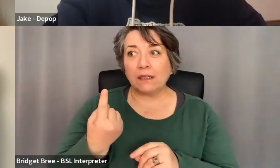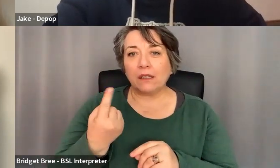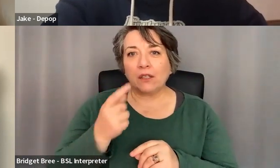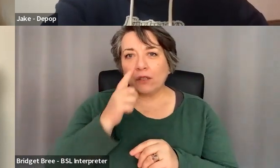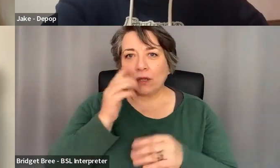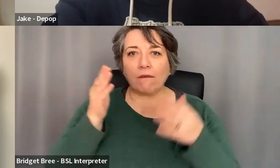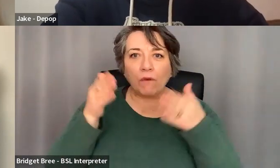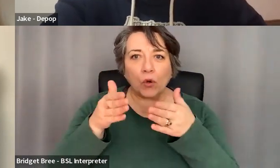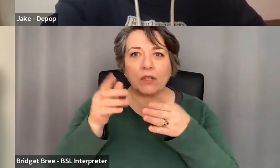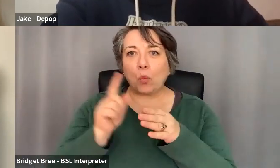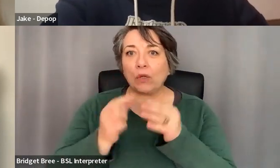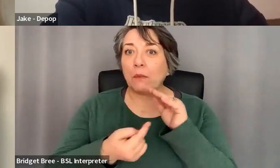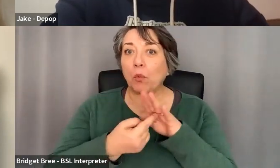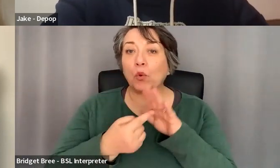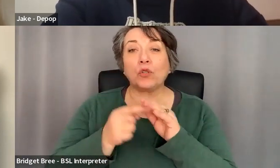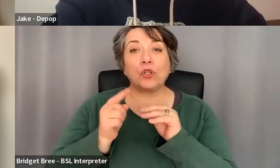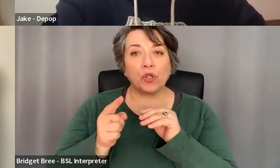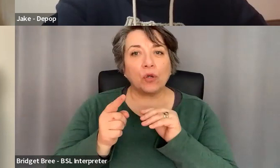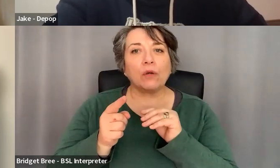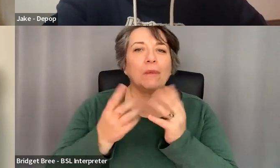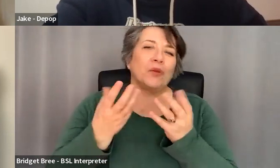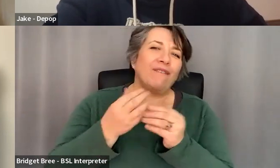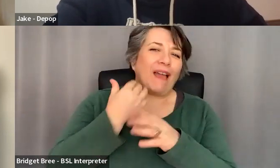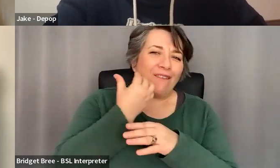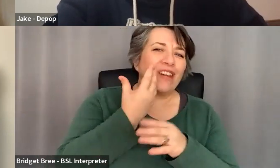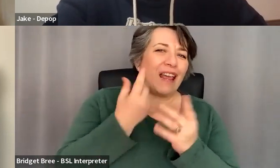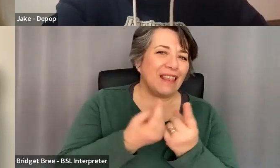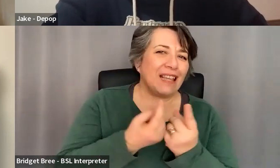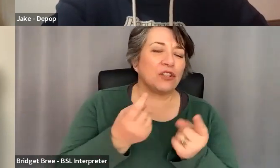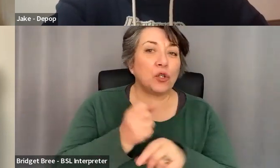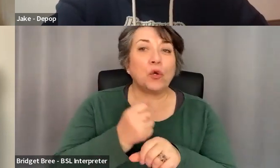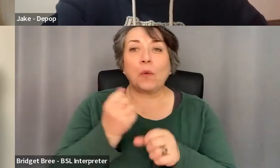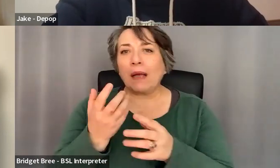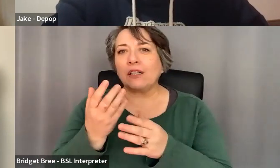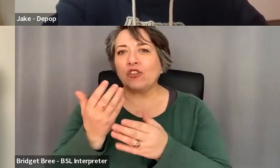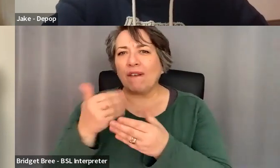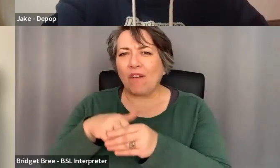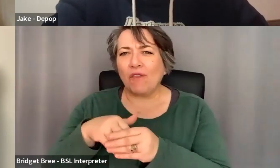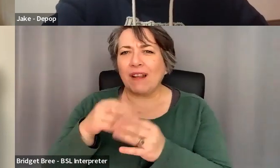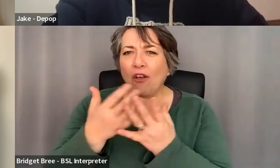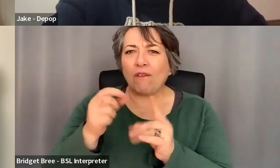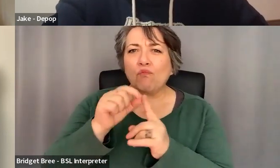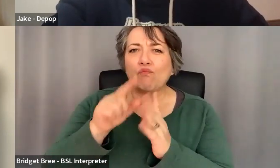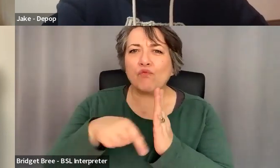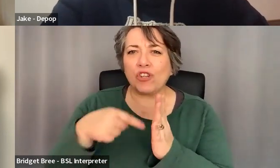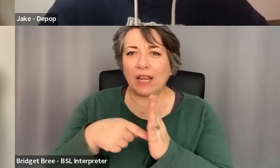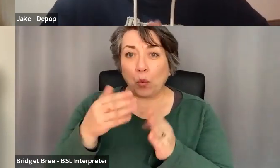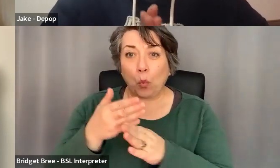your day to day, and really get involved with lots of project work as And day to day. And getting involved with a lot of project work. well, you know we are very much in that middle ground if kind of we're not a stop. We're not a big corporate. We're kind of in the middle.